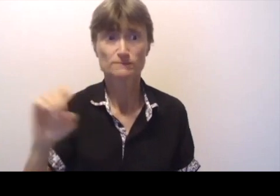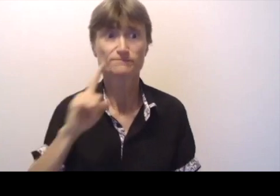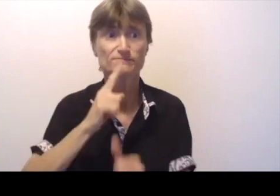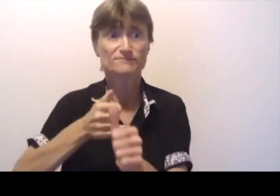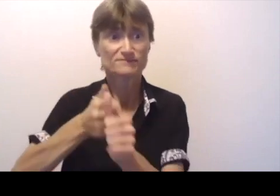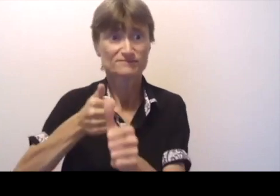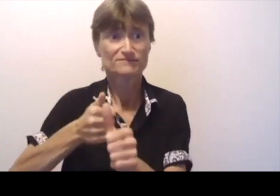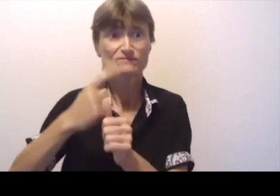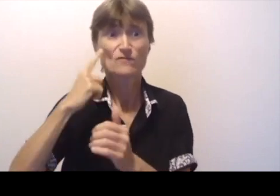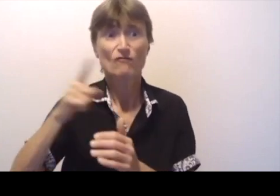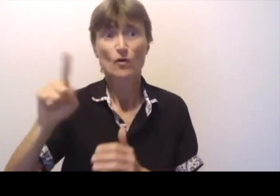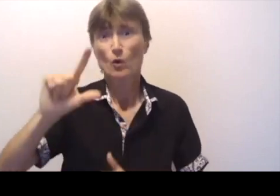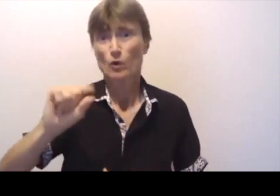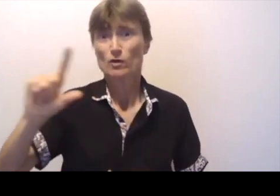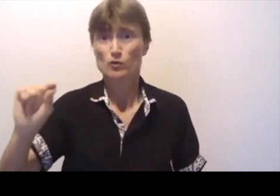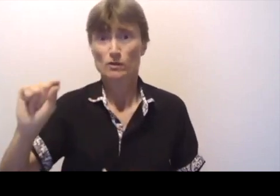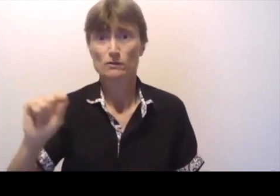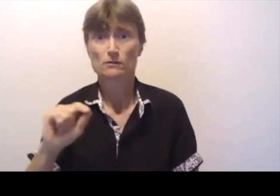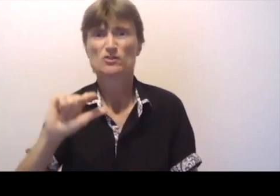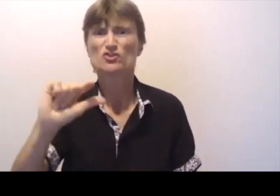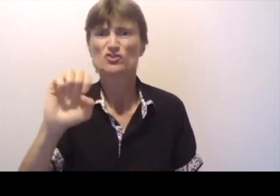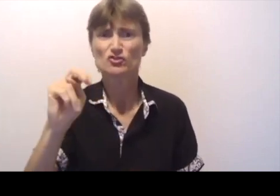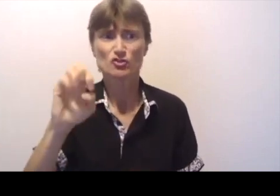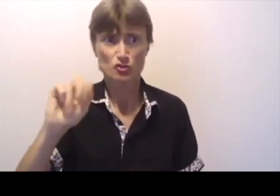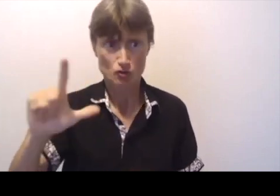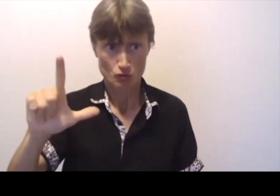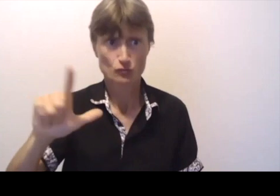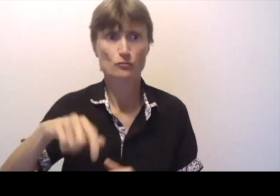contribution an artist critic a writer with expertise